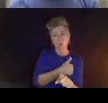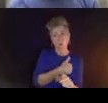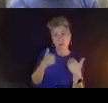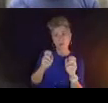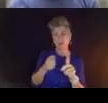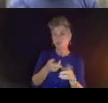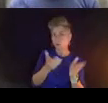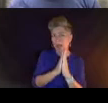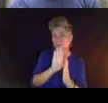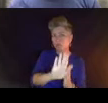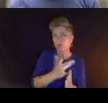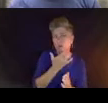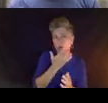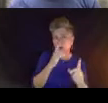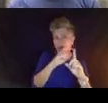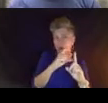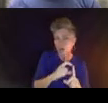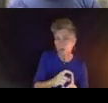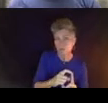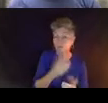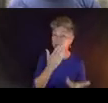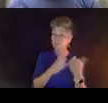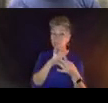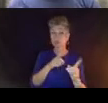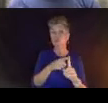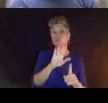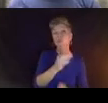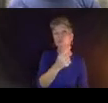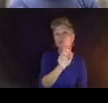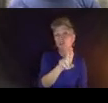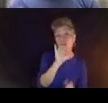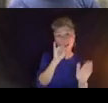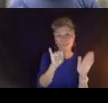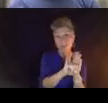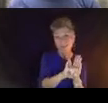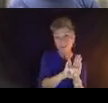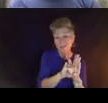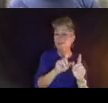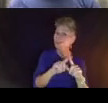And that might be in regards to your gender identity, but also that opens up the door to talk about